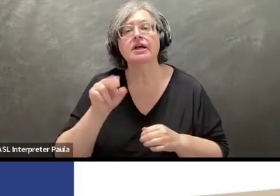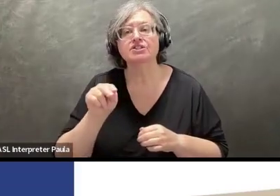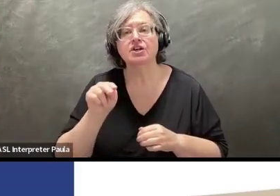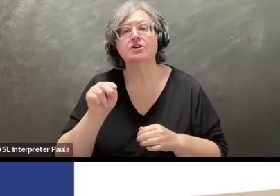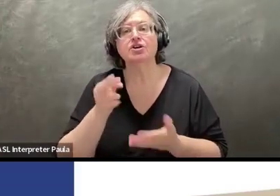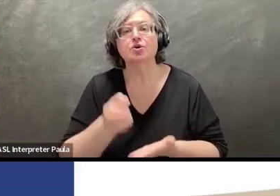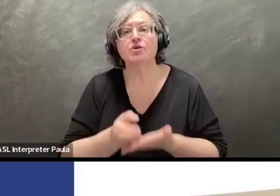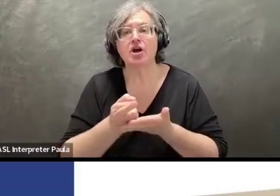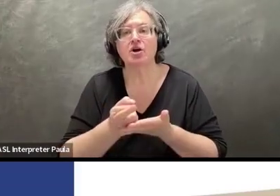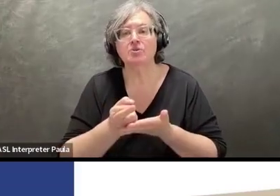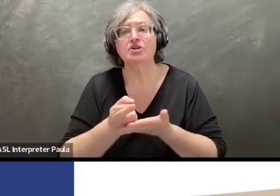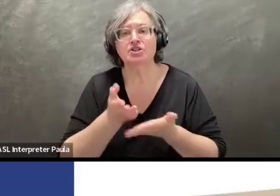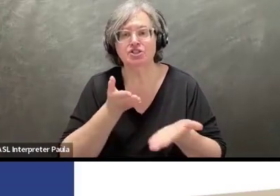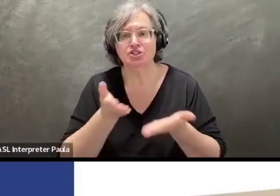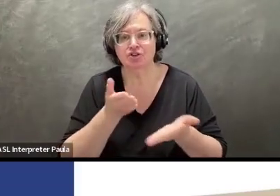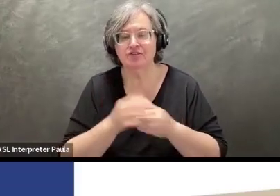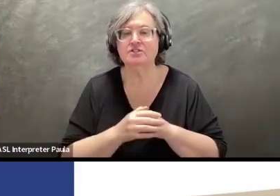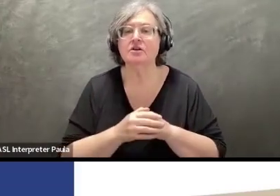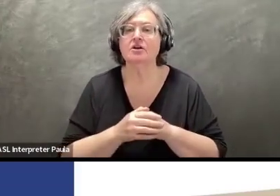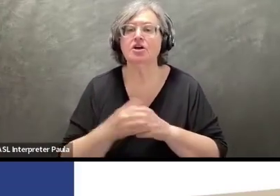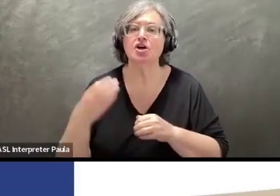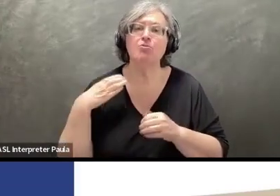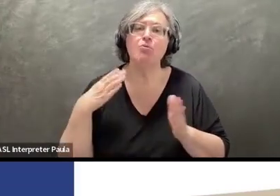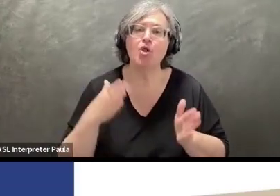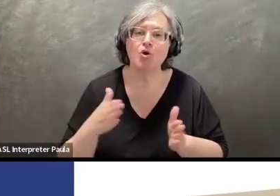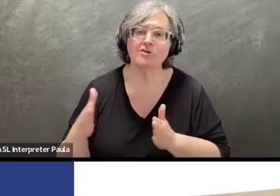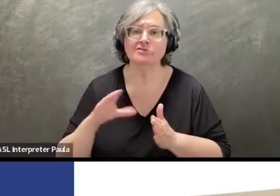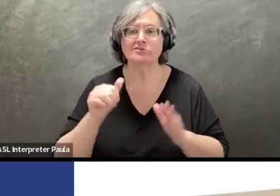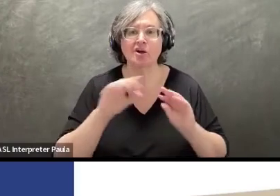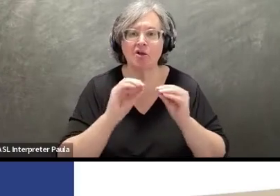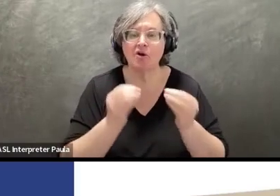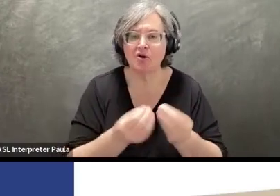services, employers and other organizations to talk about my